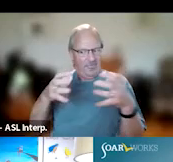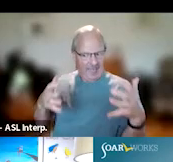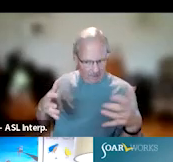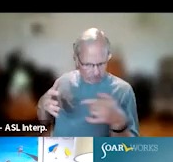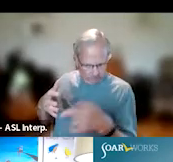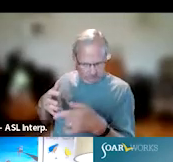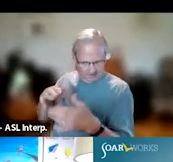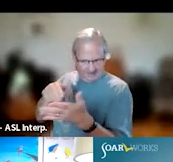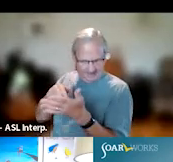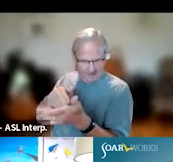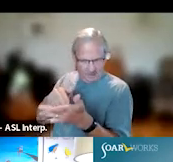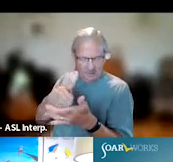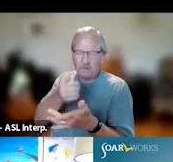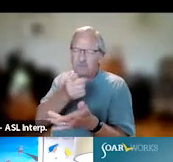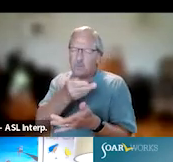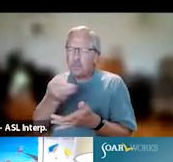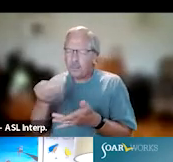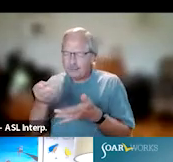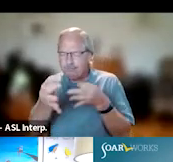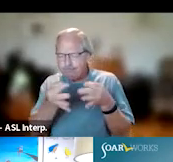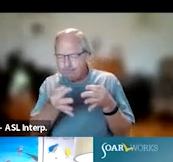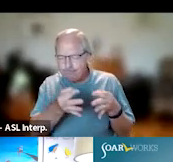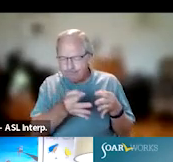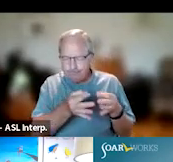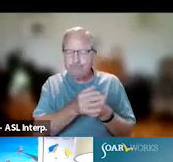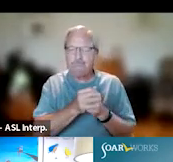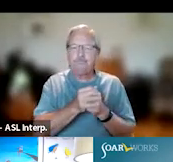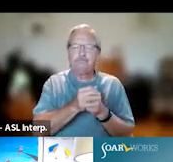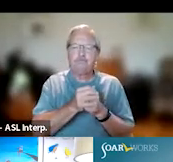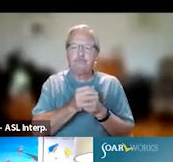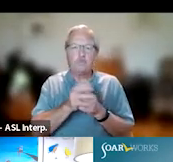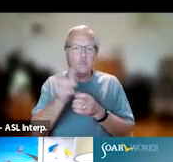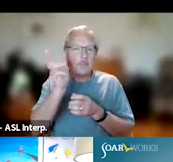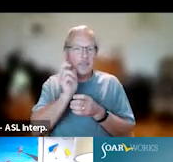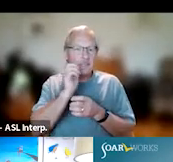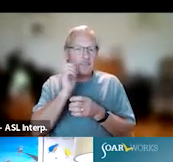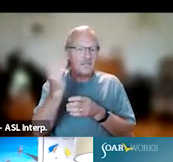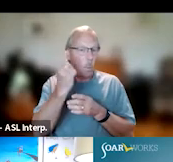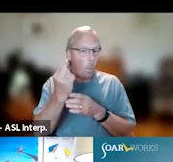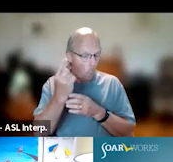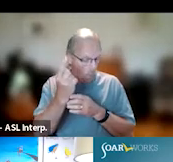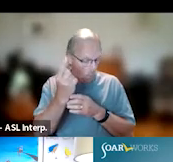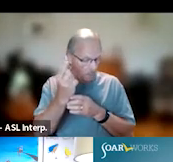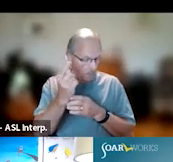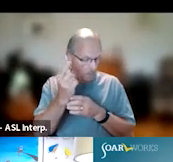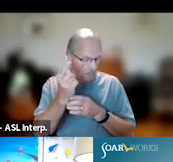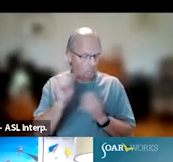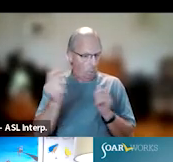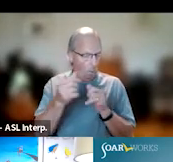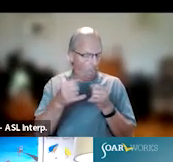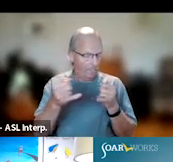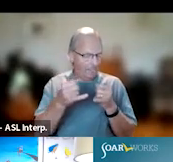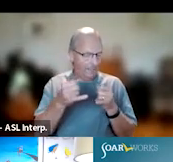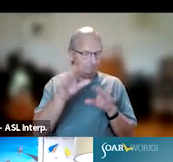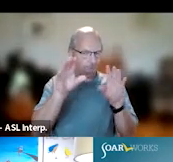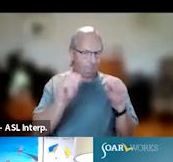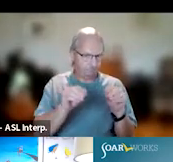A few logistical things. We are in listen only mode. So all lines are muted. We've got a big group with us today,